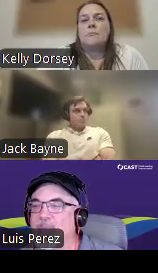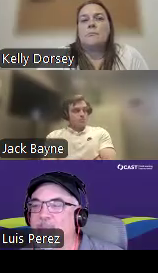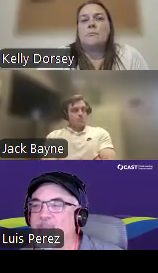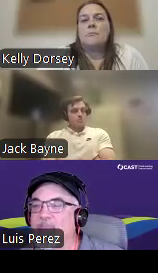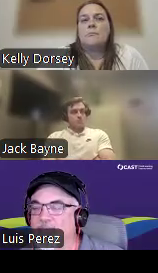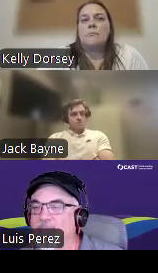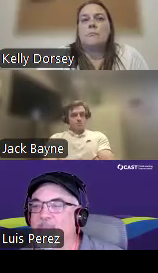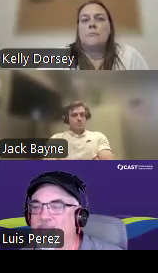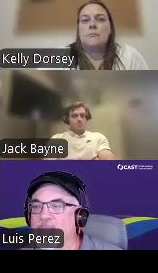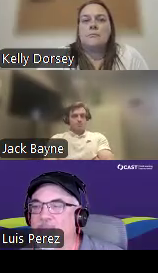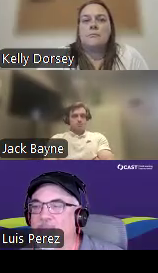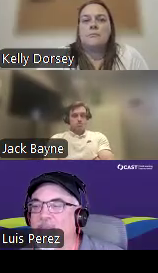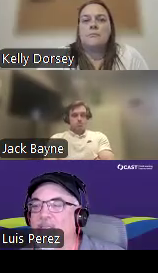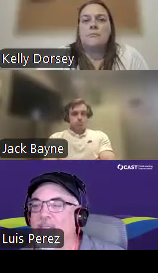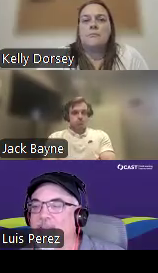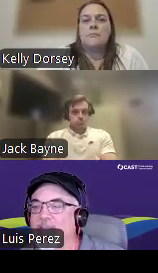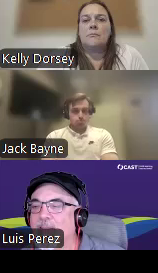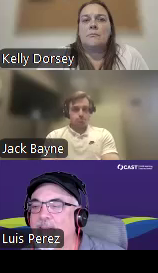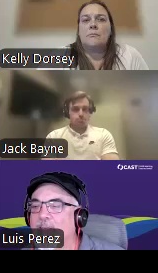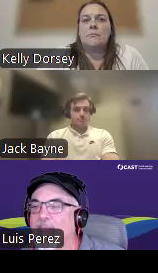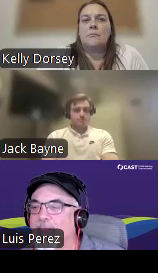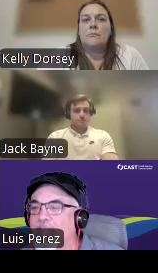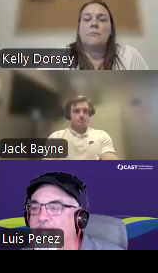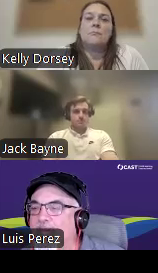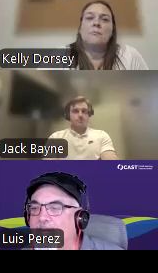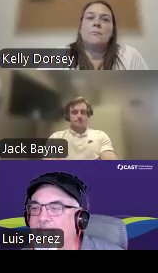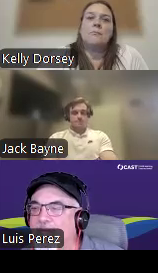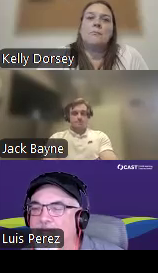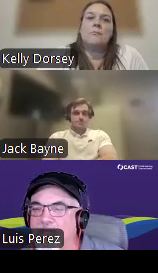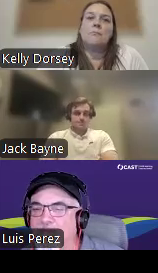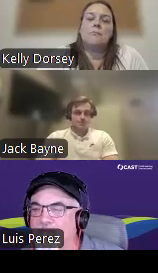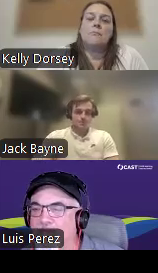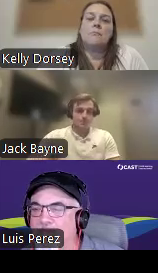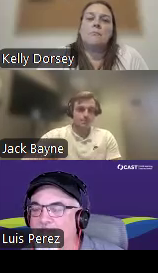what they want it to help with?" >> Yeah, I think Jack on one of the